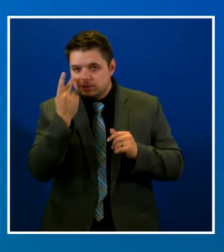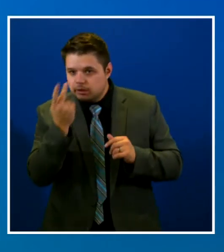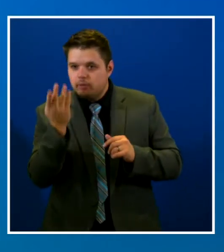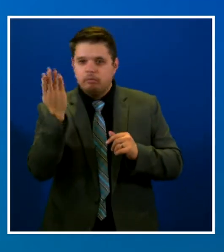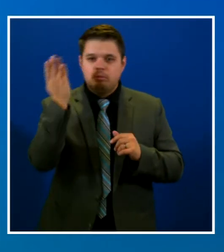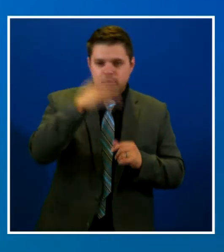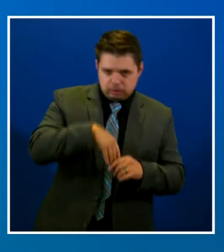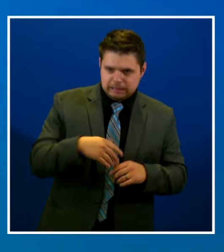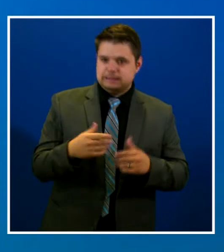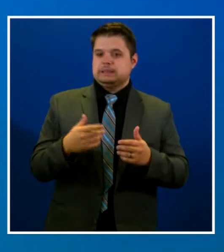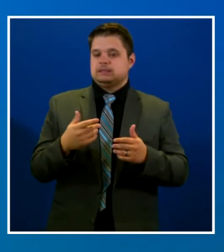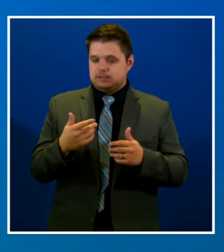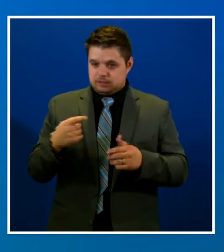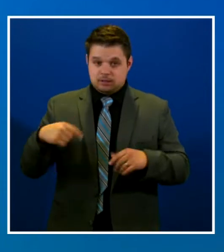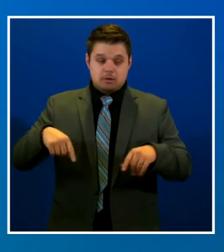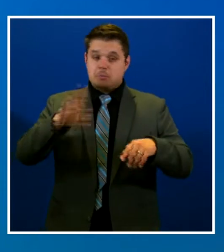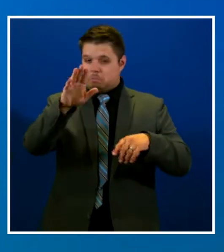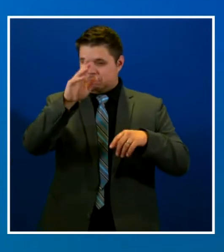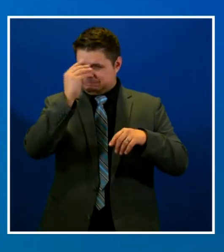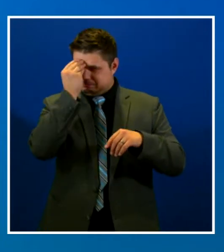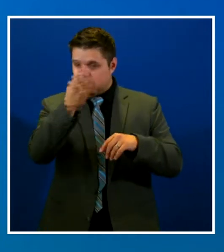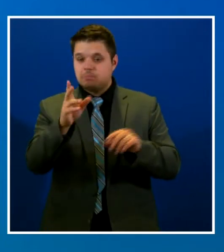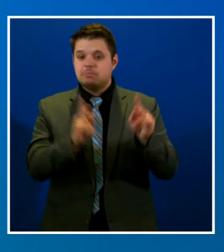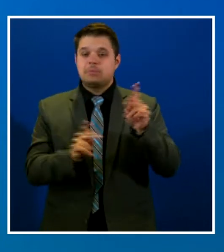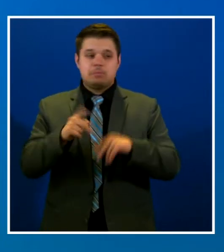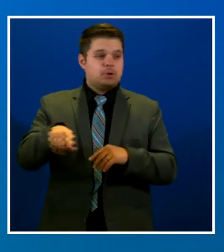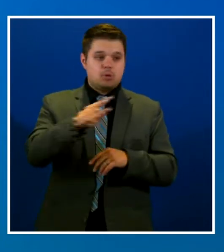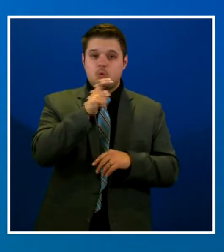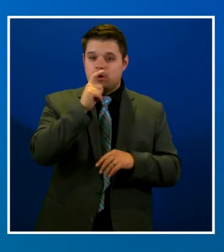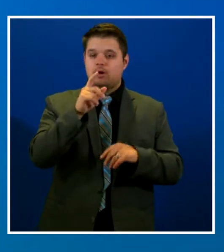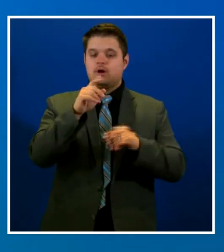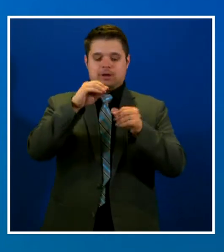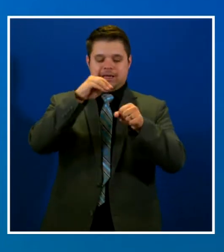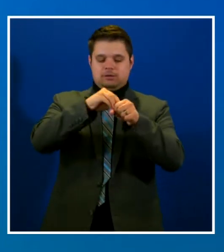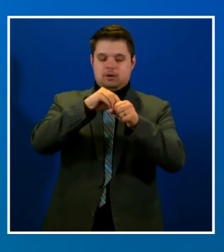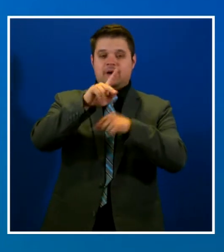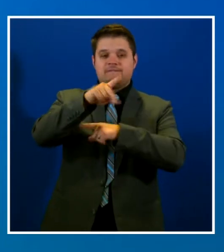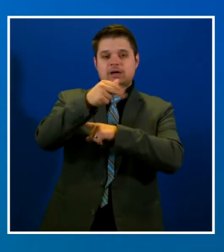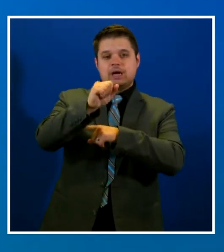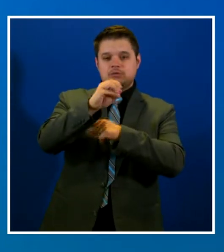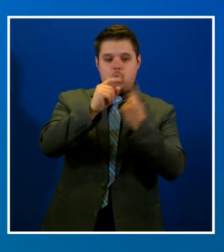or Phase 1B of Tier 1, you can make an appointment now by